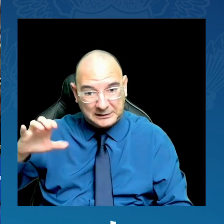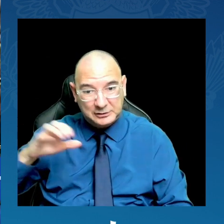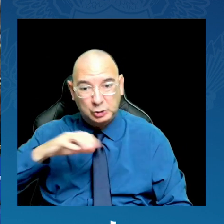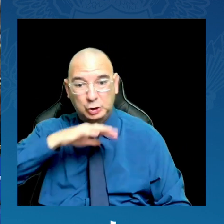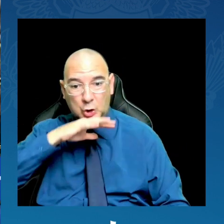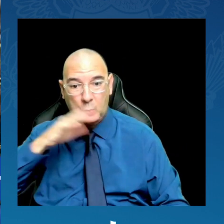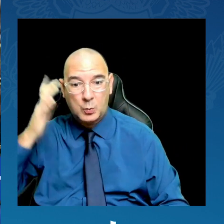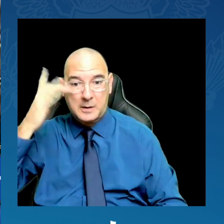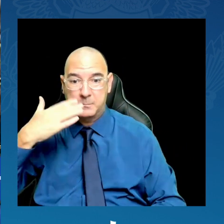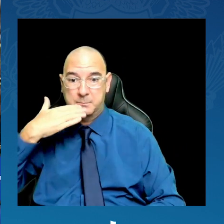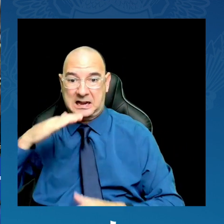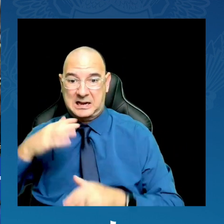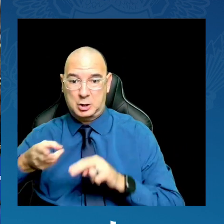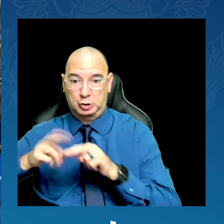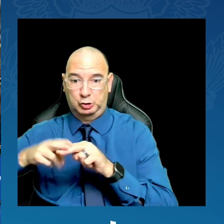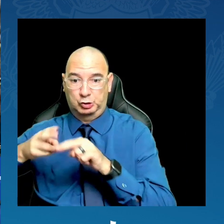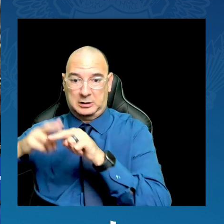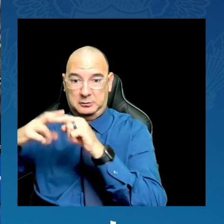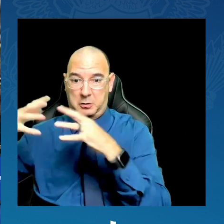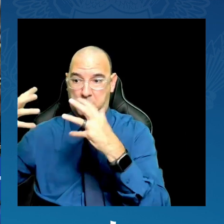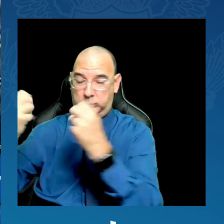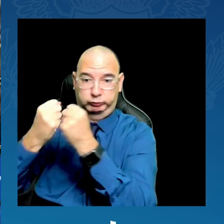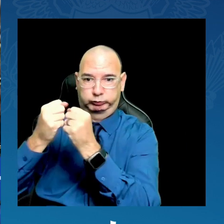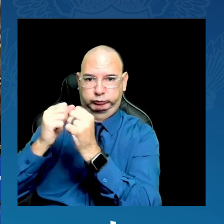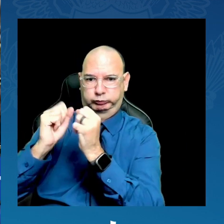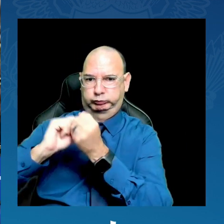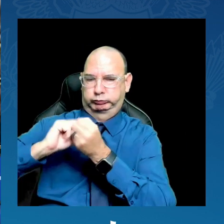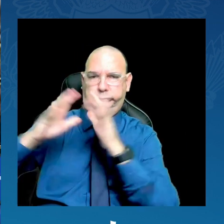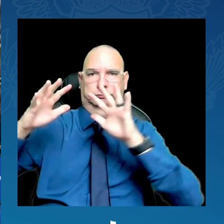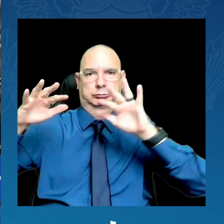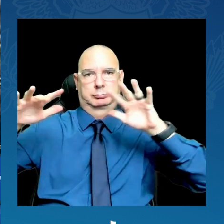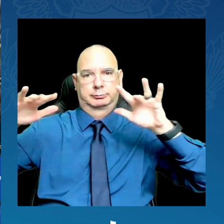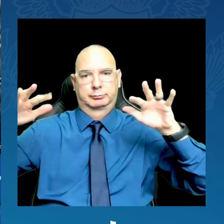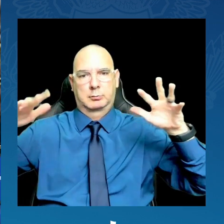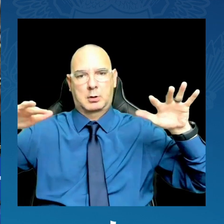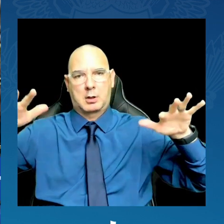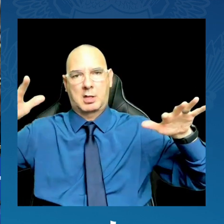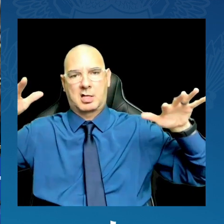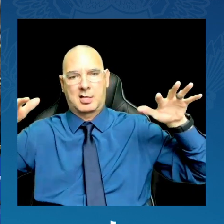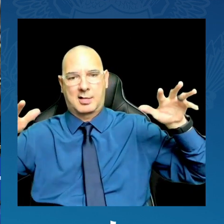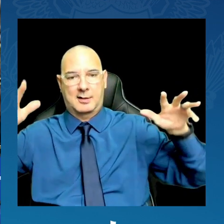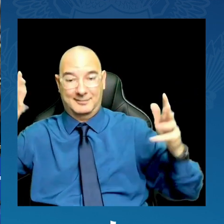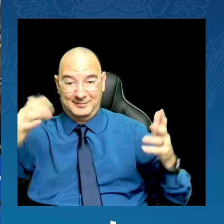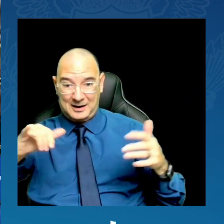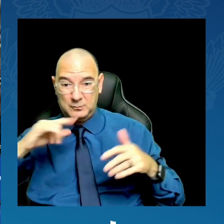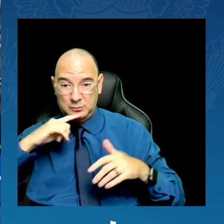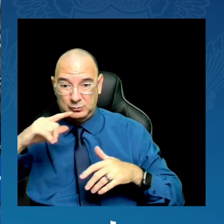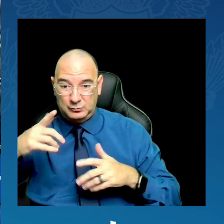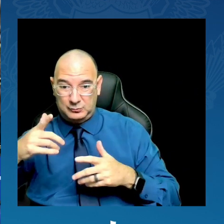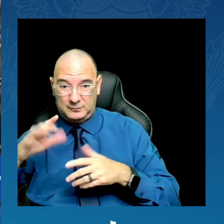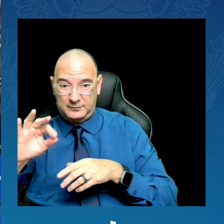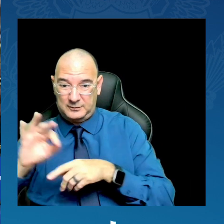which decreases the functionality of space. And it also makes it difficult to launch new satellites at higher orbit.